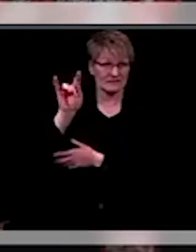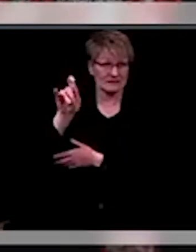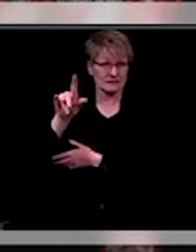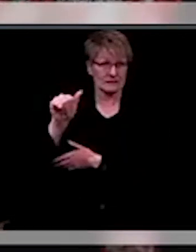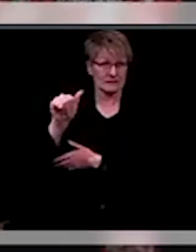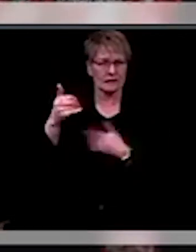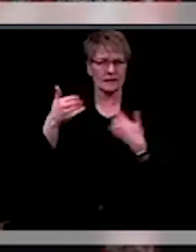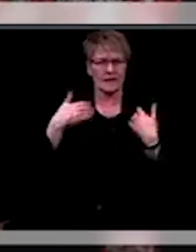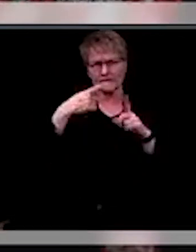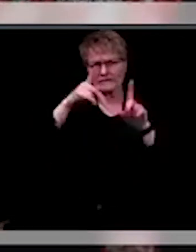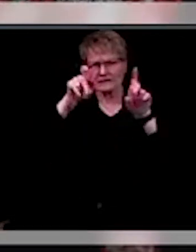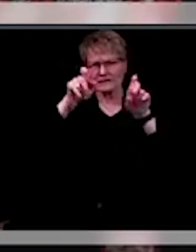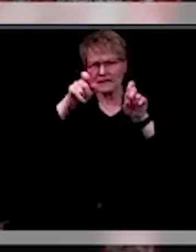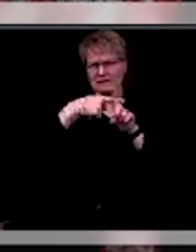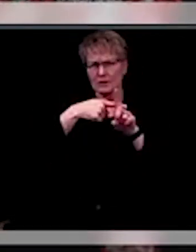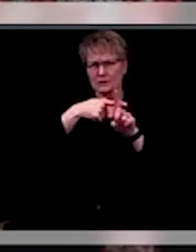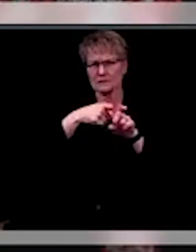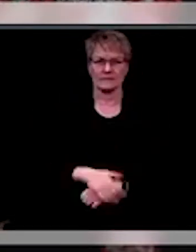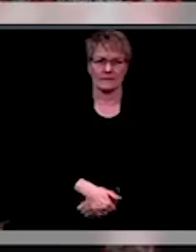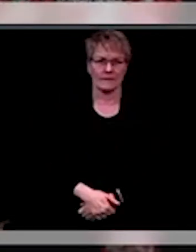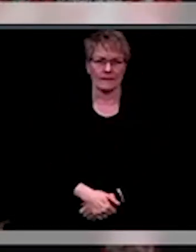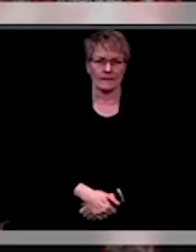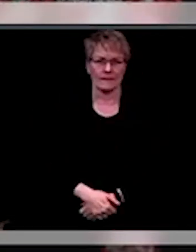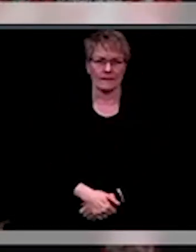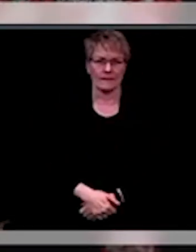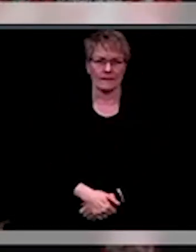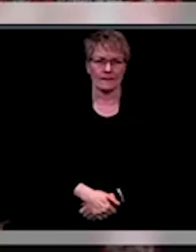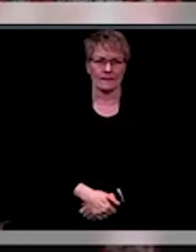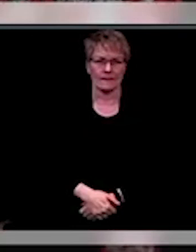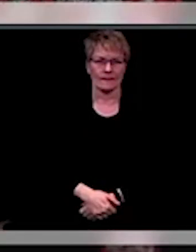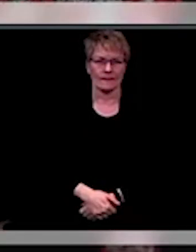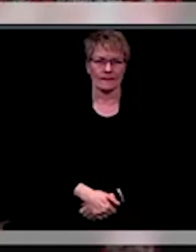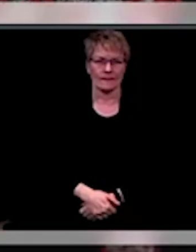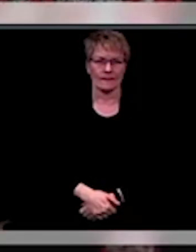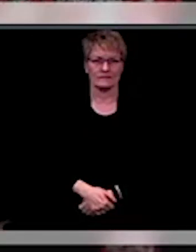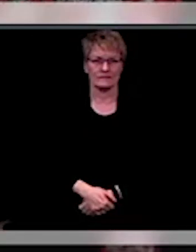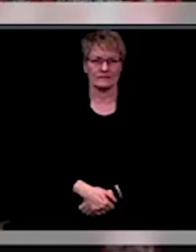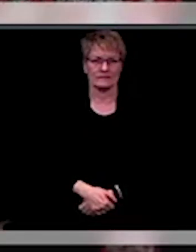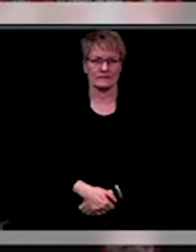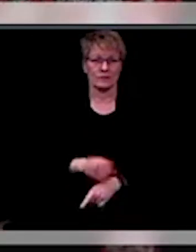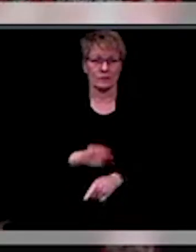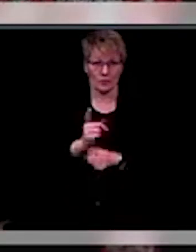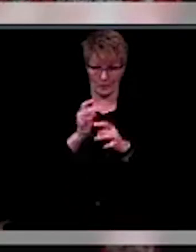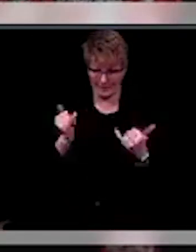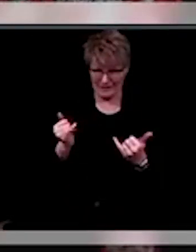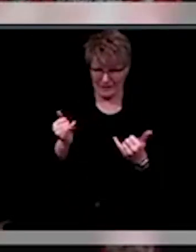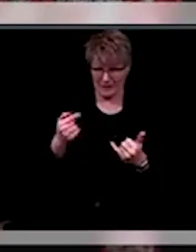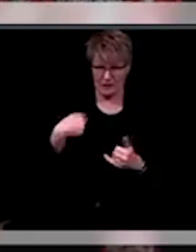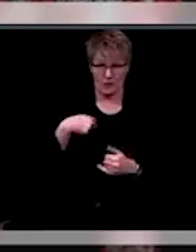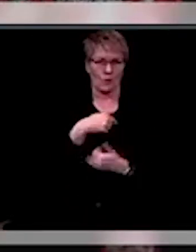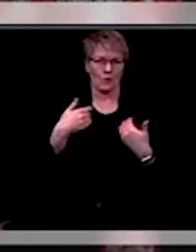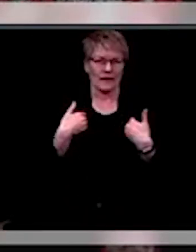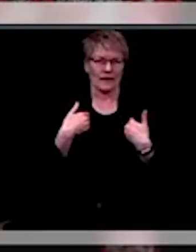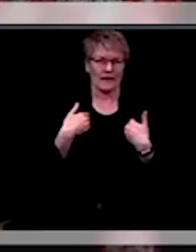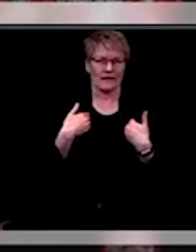We had small numbers across15 or 16 various types of congregate living facilities